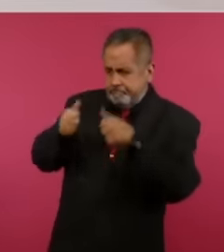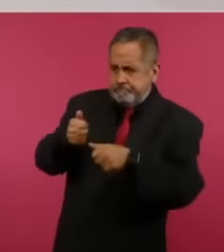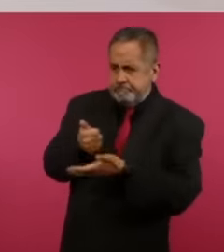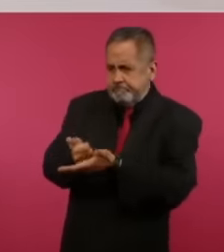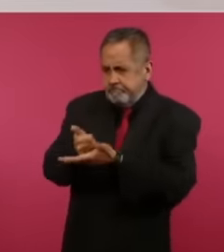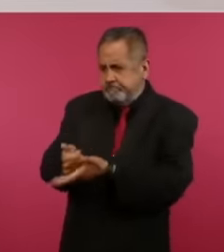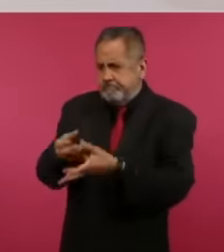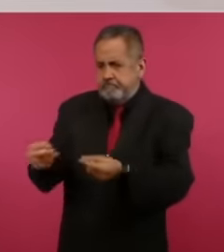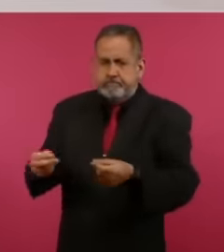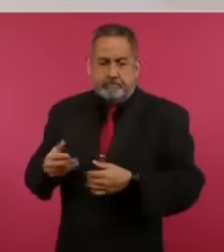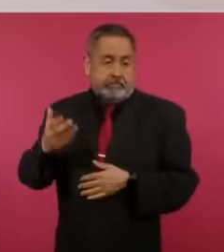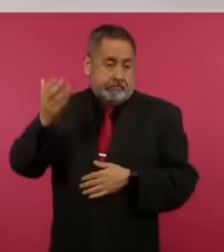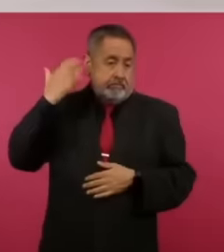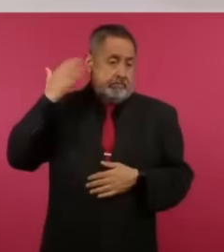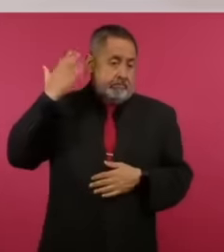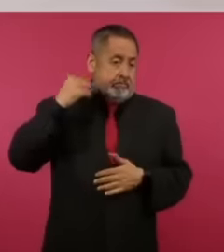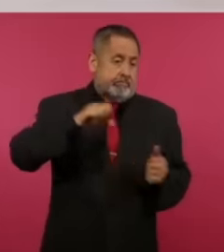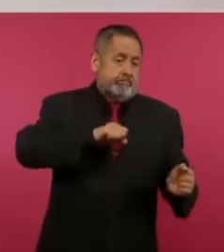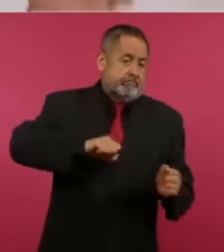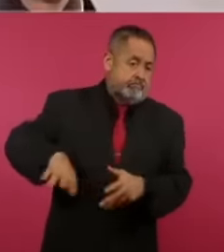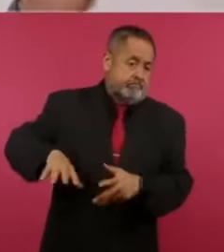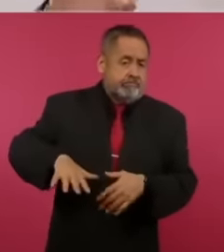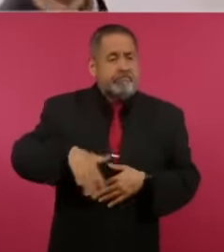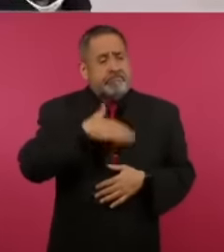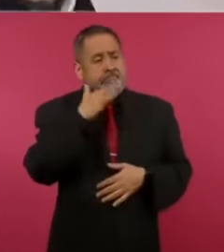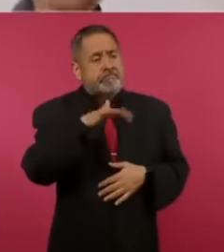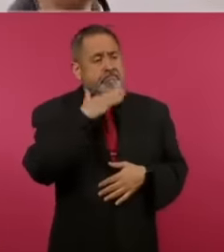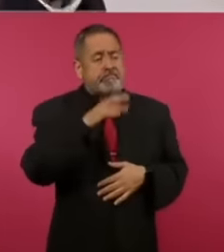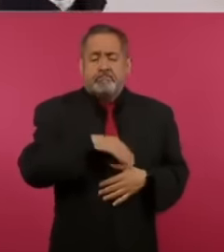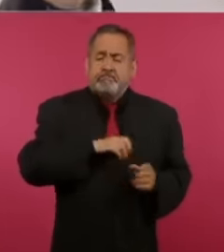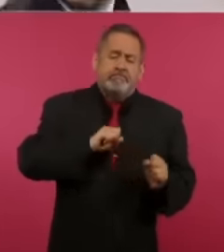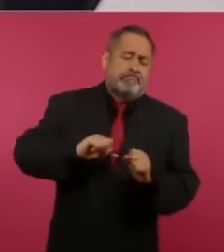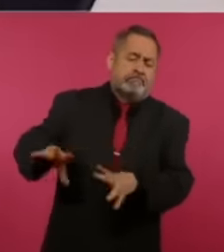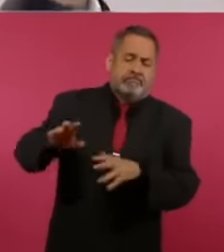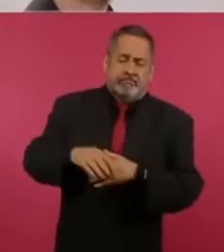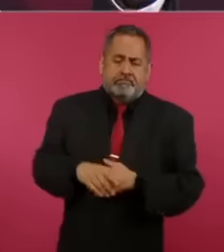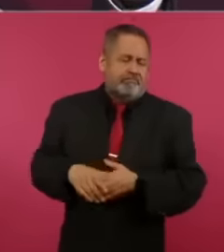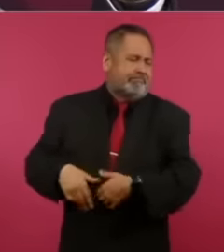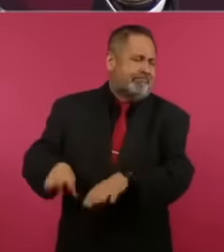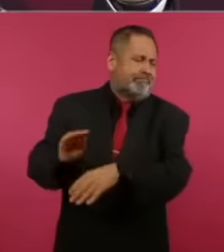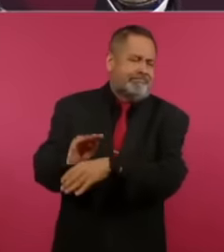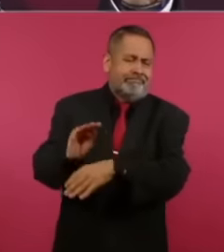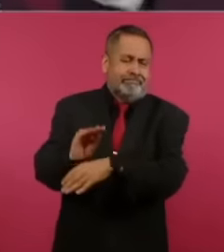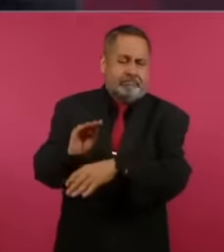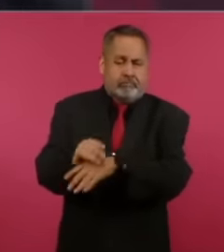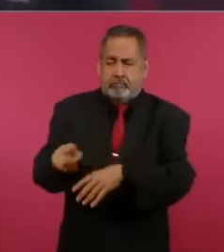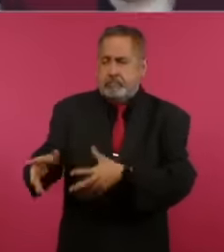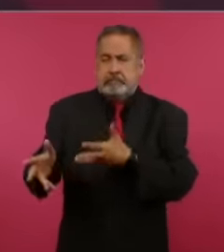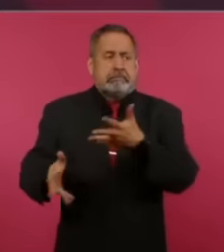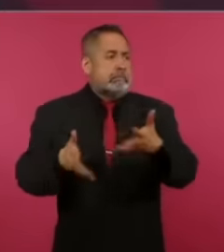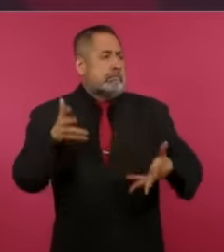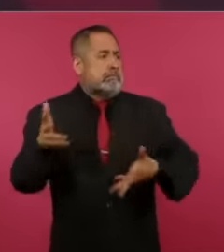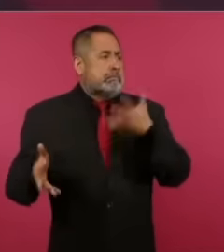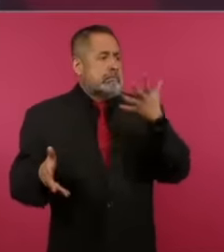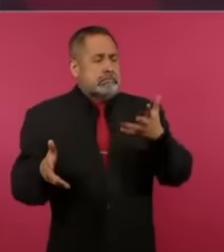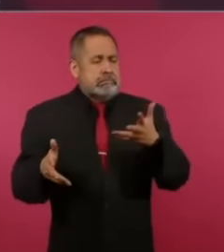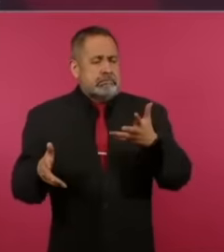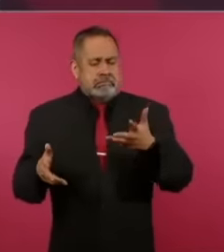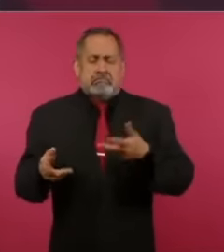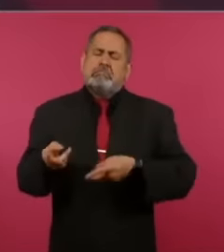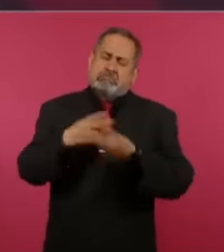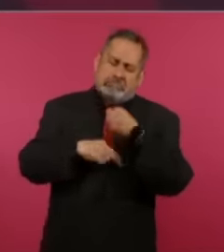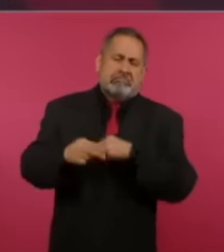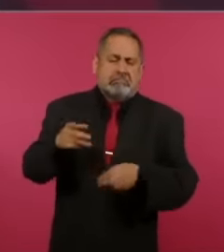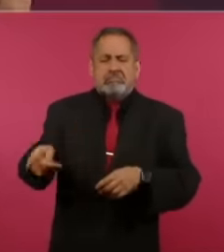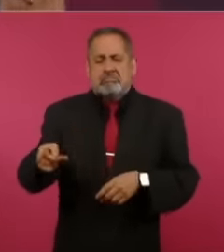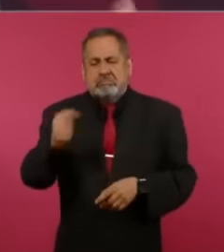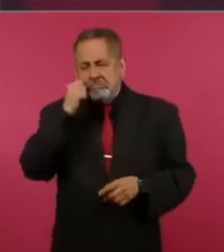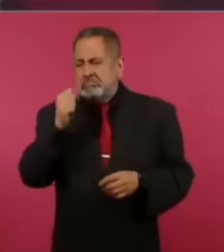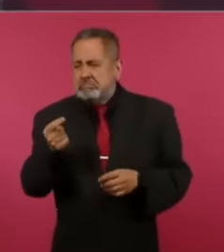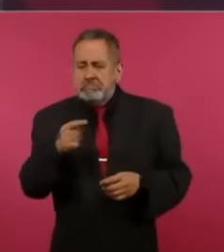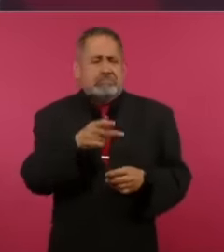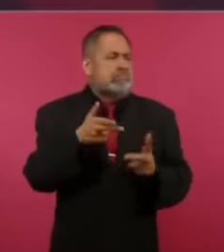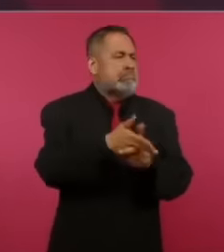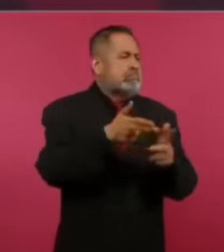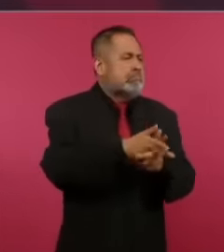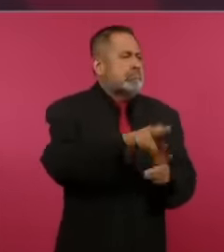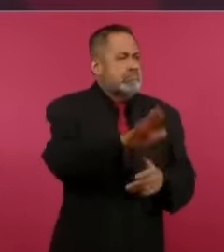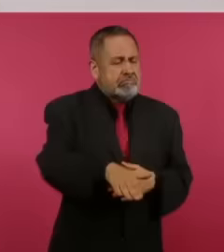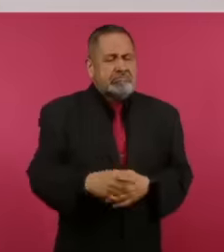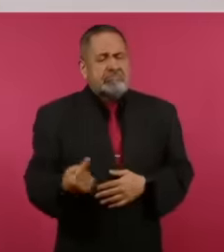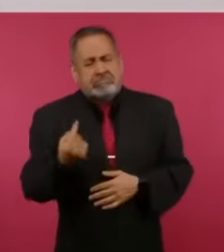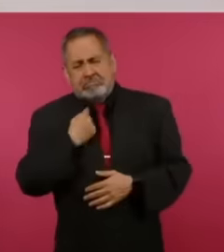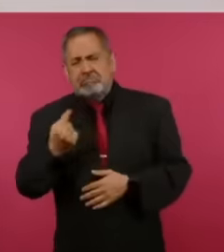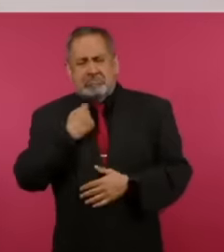a lot of corruption, it was what drove there to be many crimes and homicides a lot of